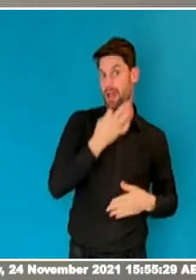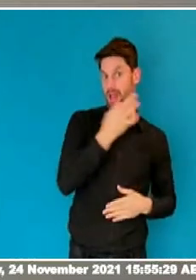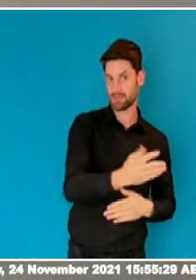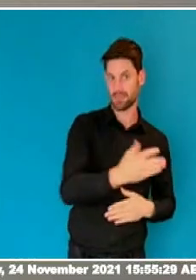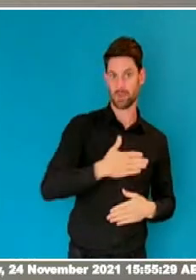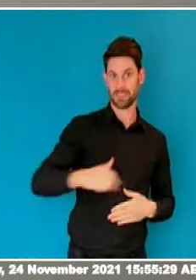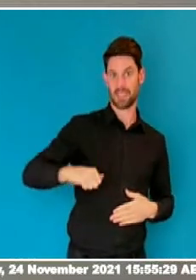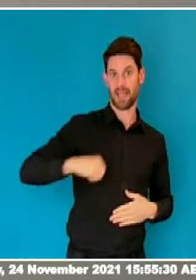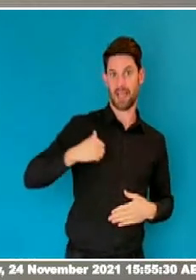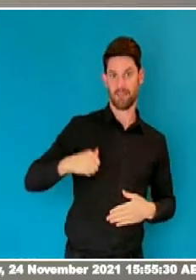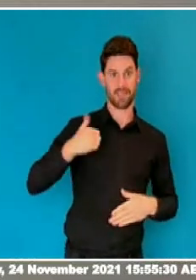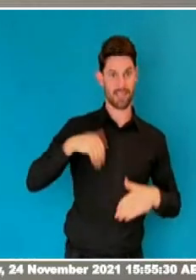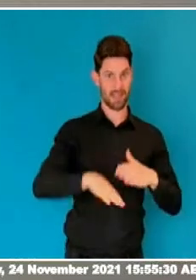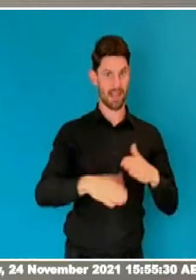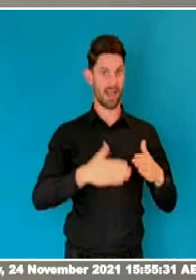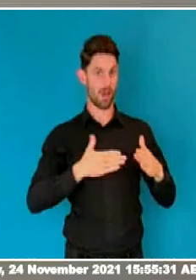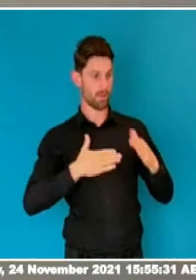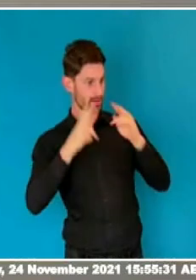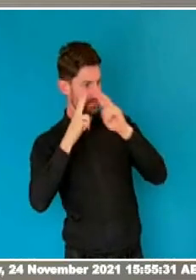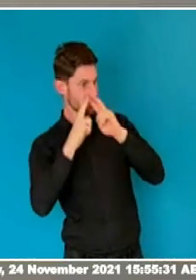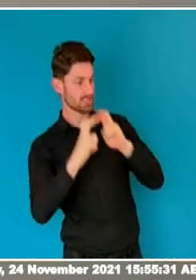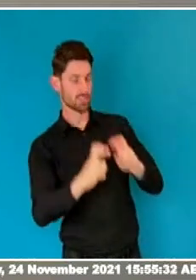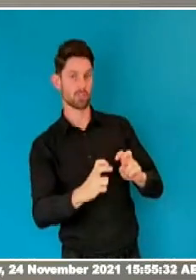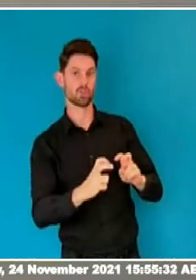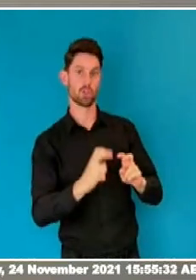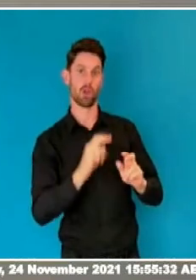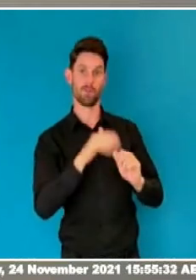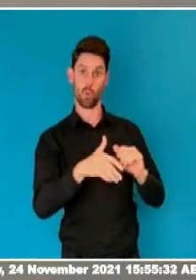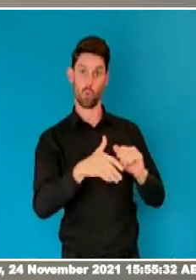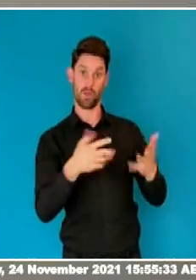the line of investigation, as to whether the person has a disability.